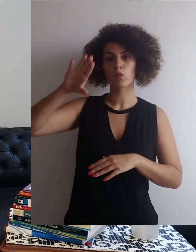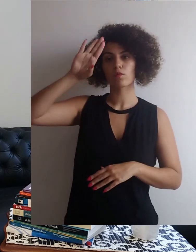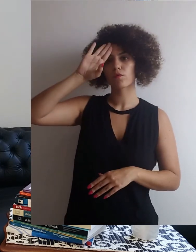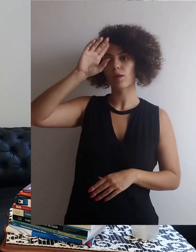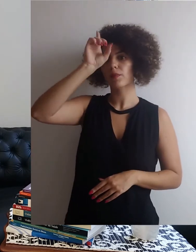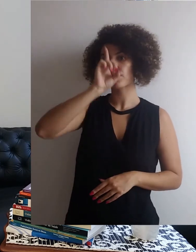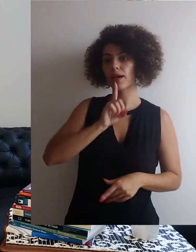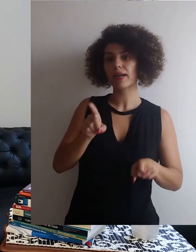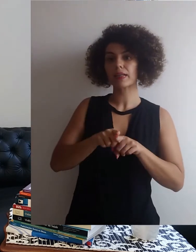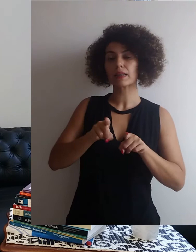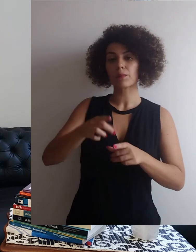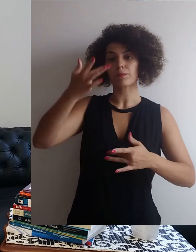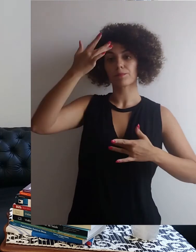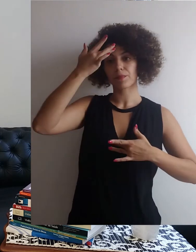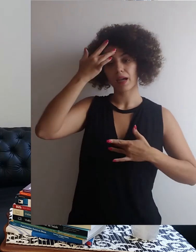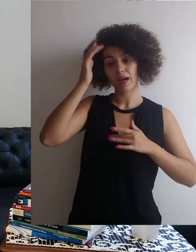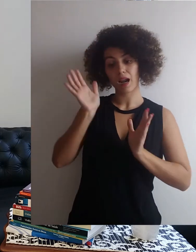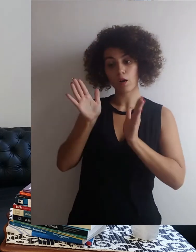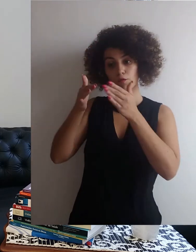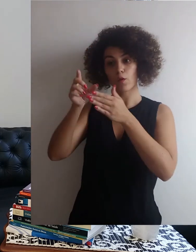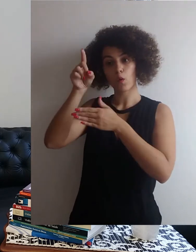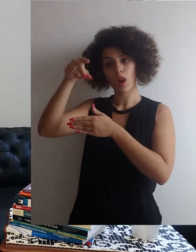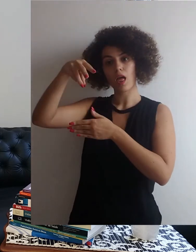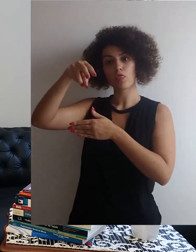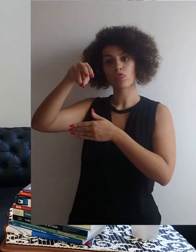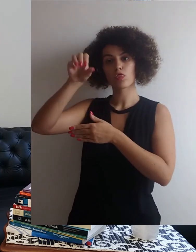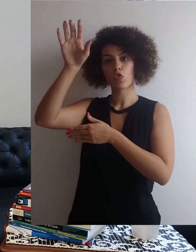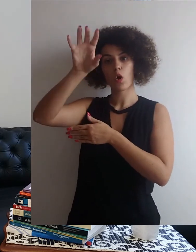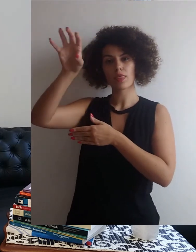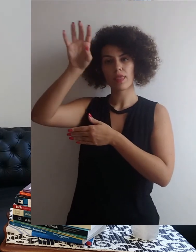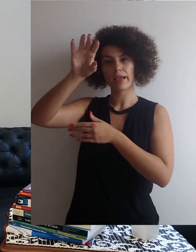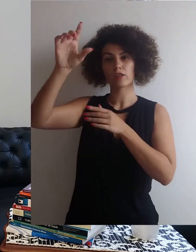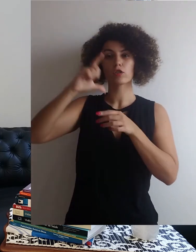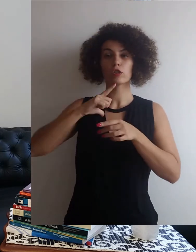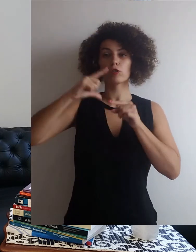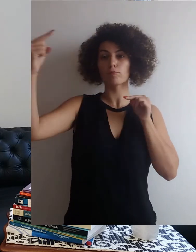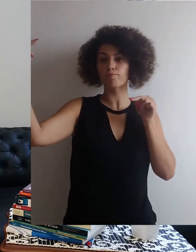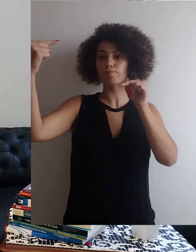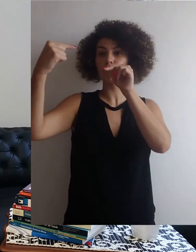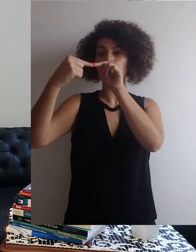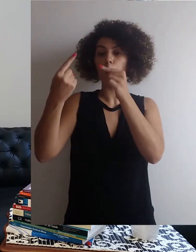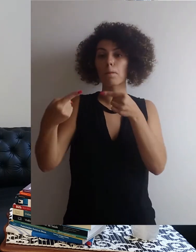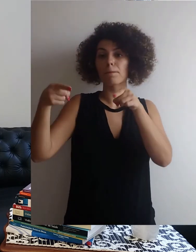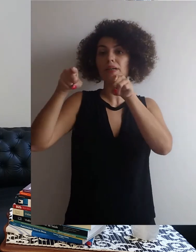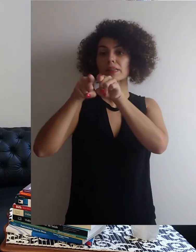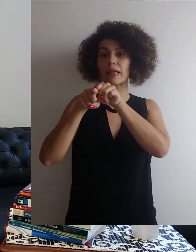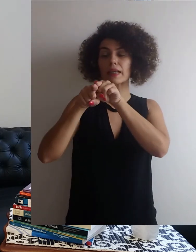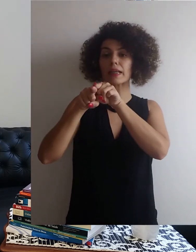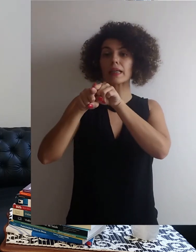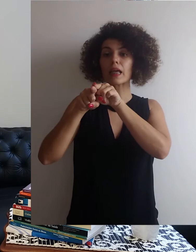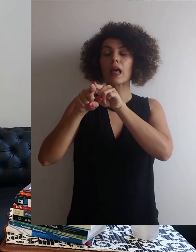yellow fever and malaria service in the Northeast, which was linked to the Rockefeller Foundation, which is an